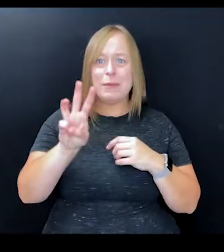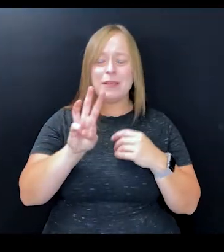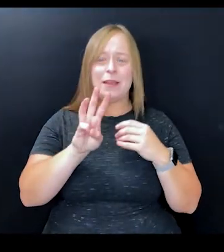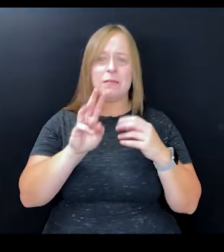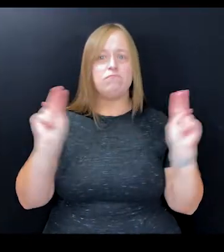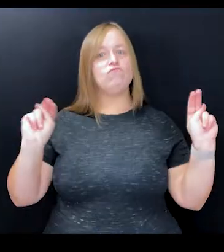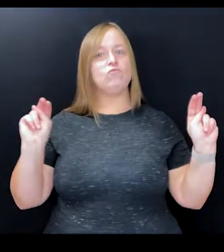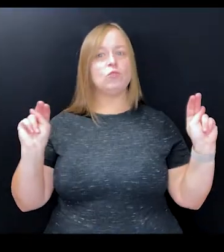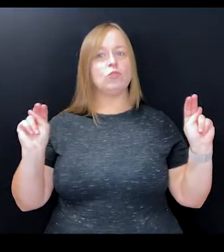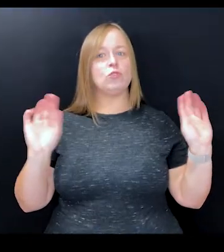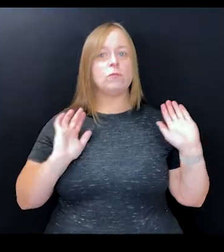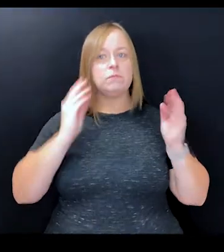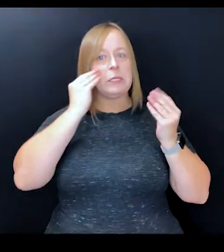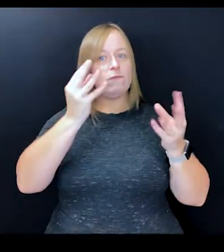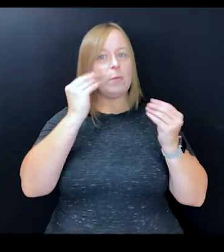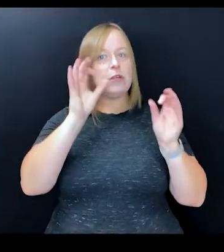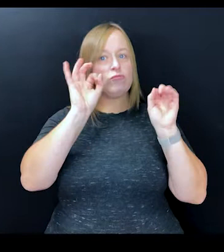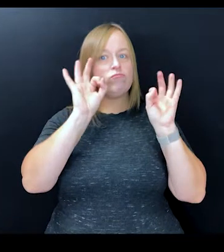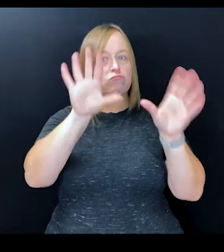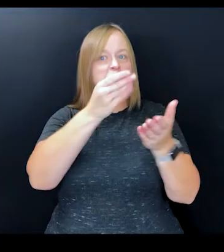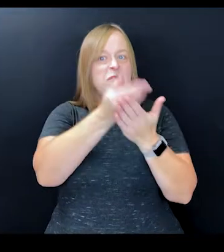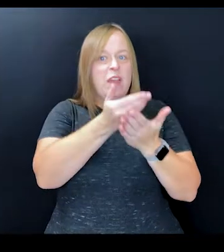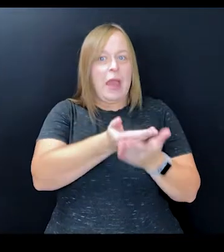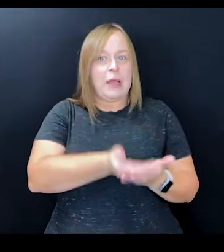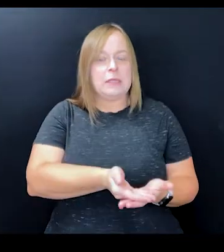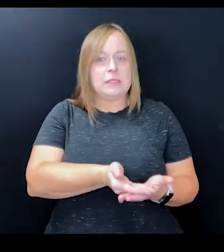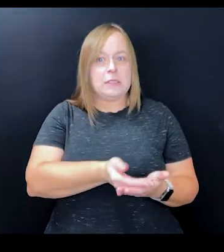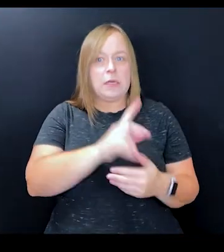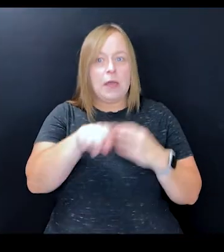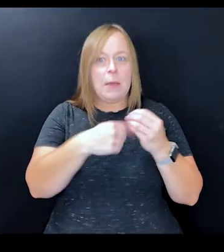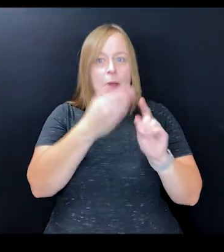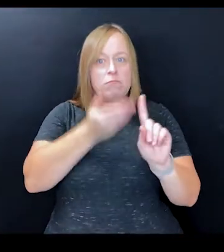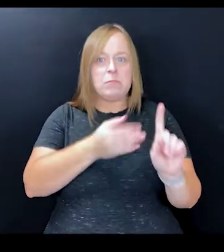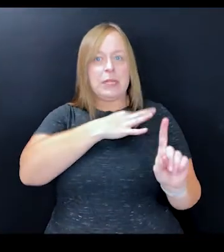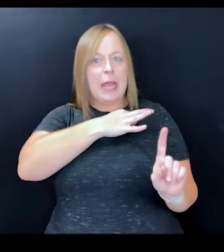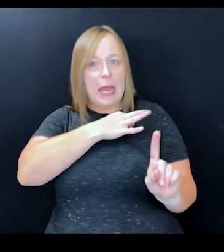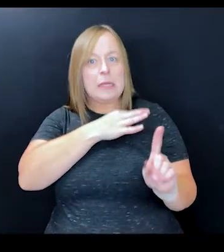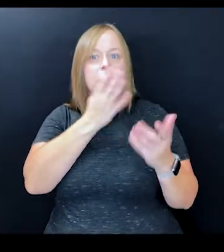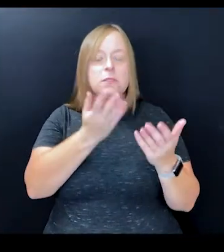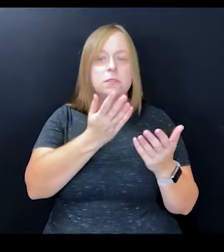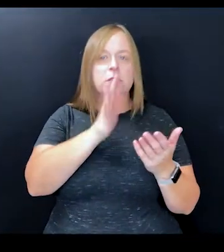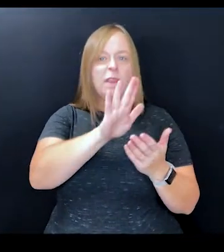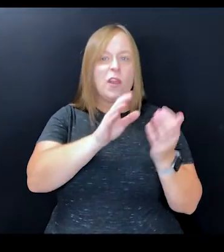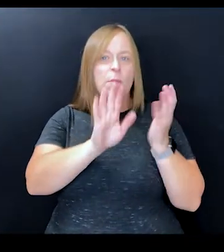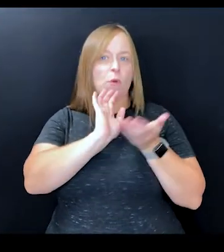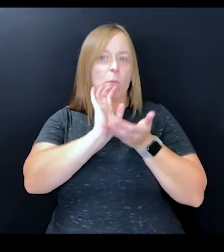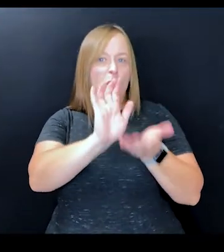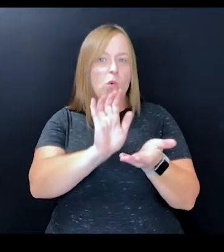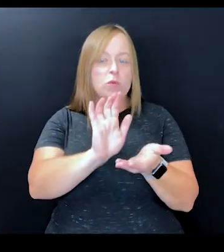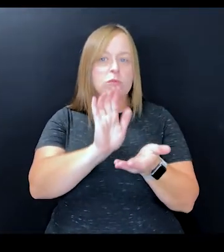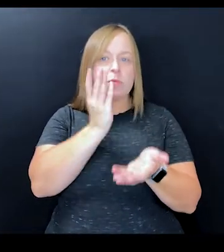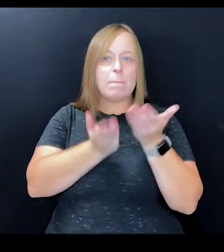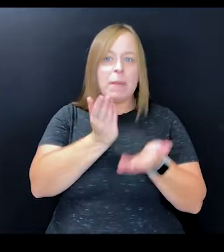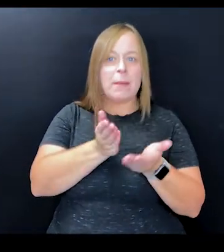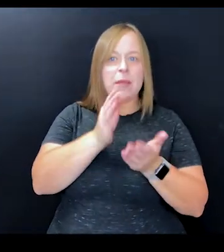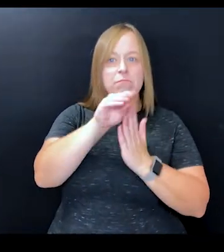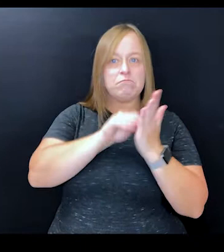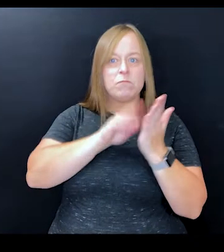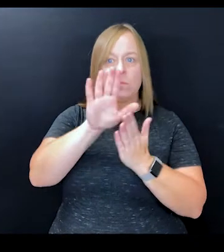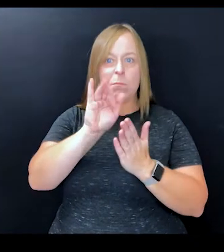nonpartisan information, fact-based about candidates and proposals that may be on the ballot.